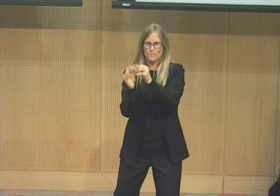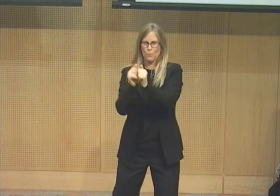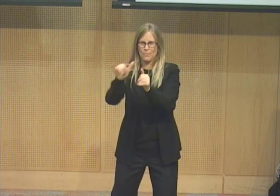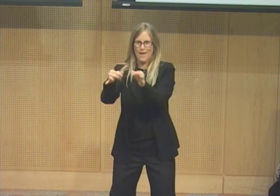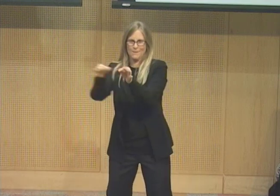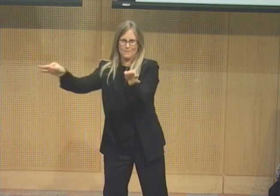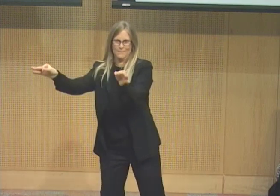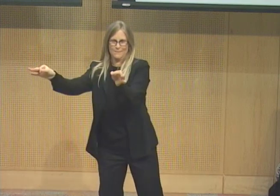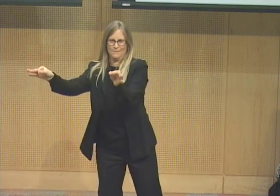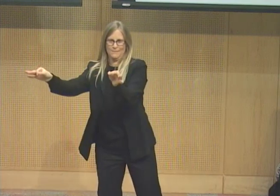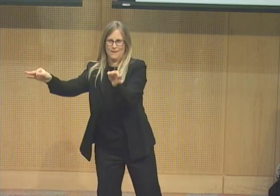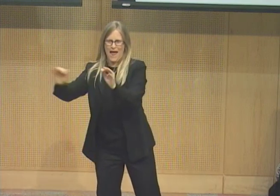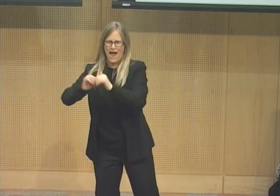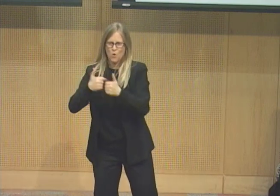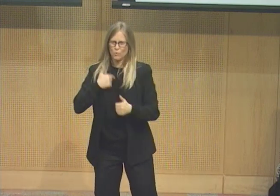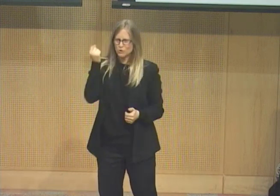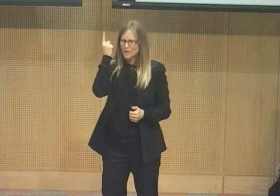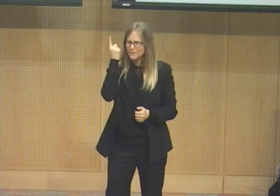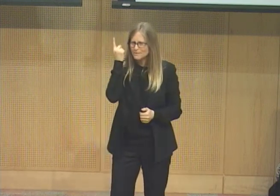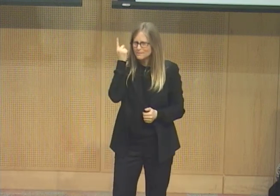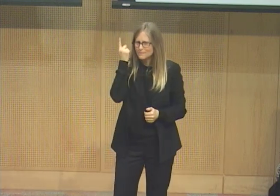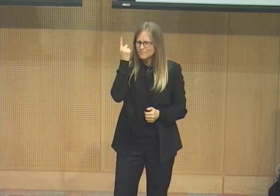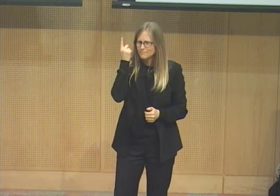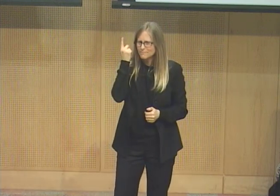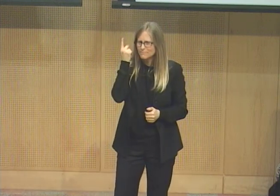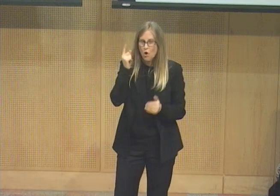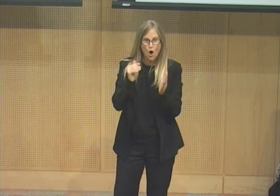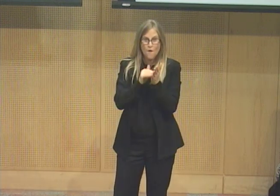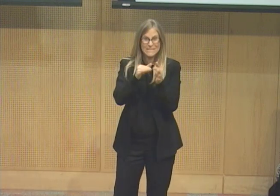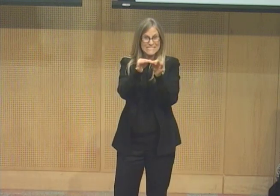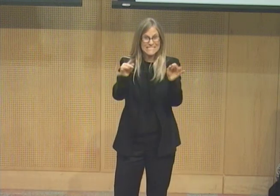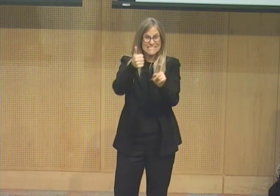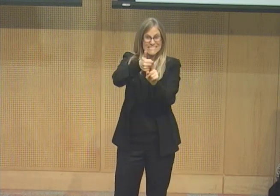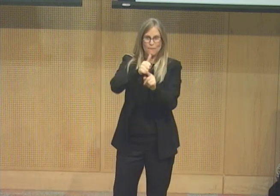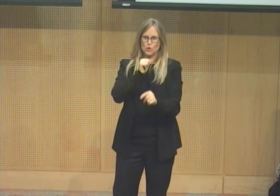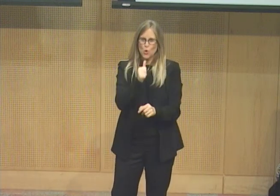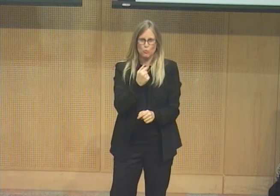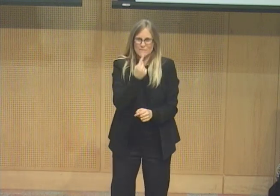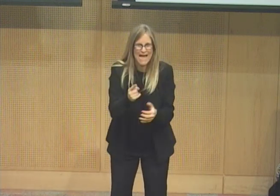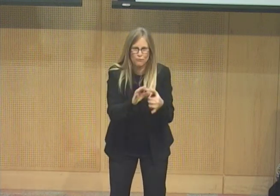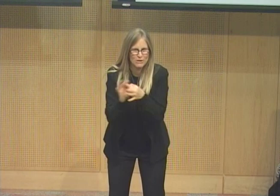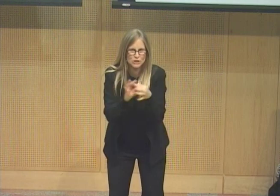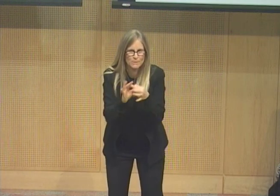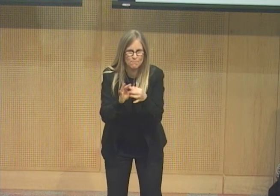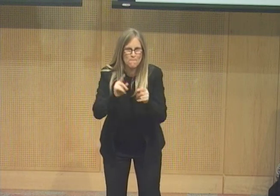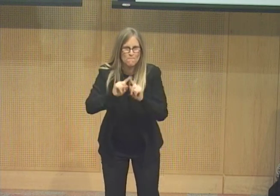we read and the relationship between the sentences as they're presented in the article.